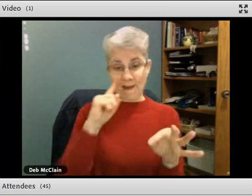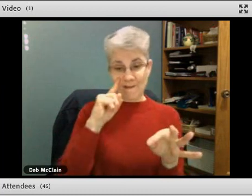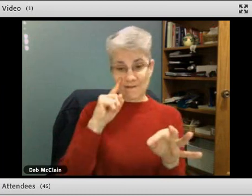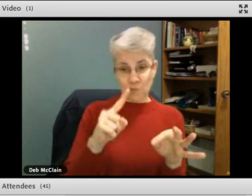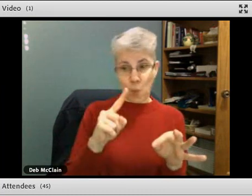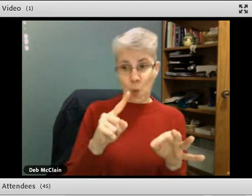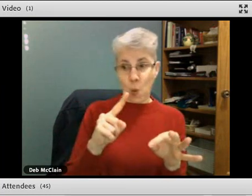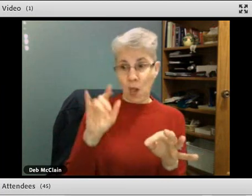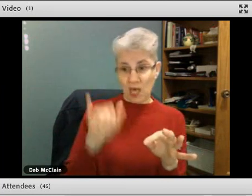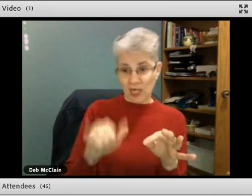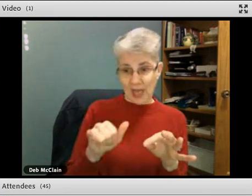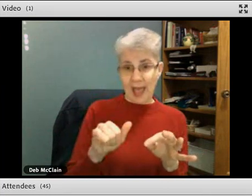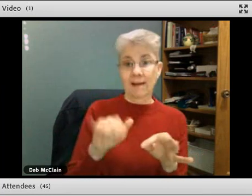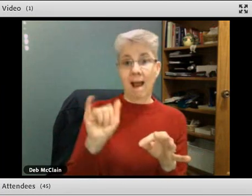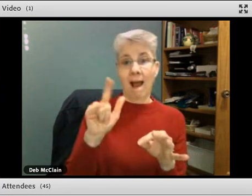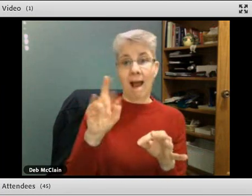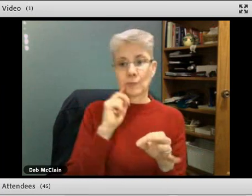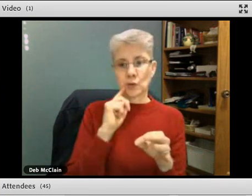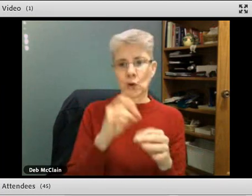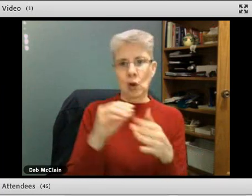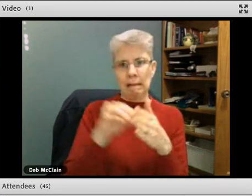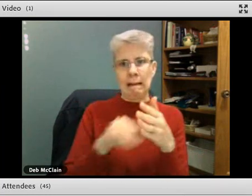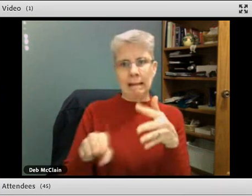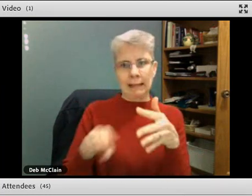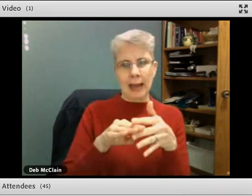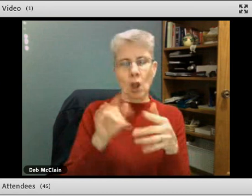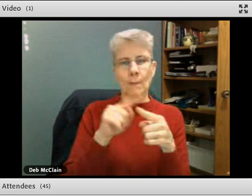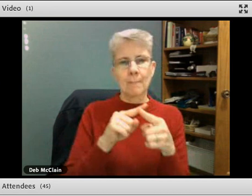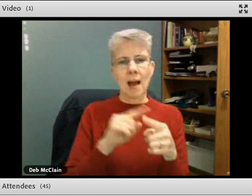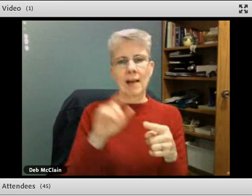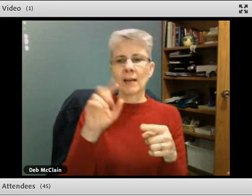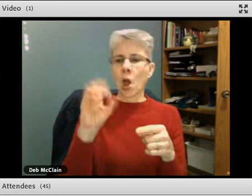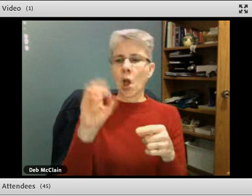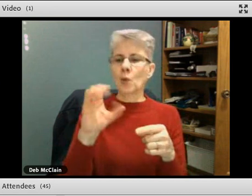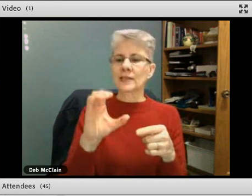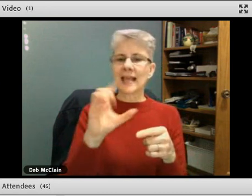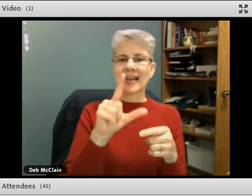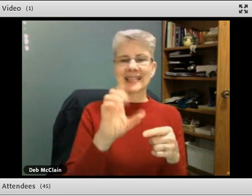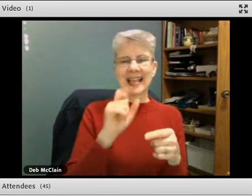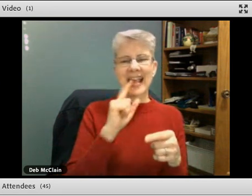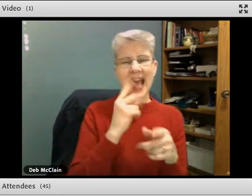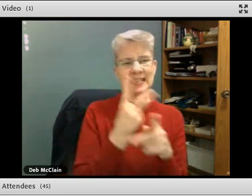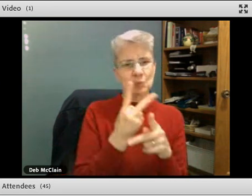So, OCLC has actually retained some of that division of those formats,